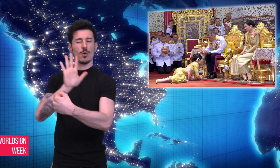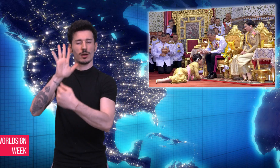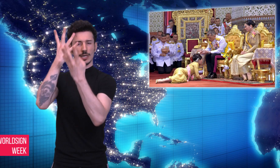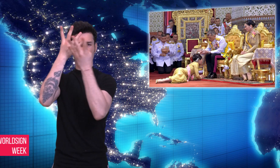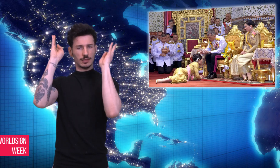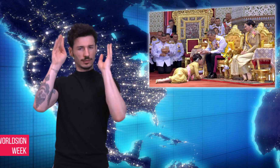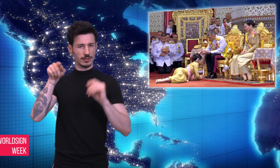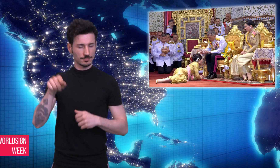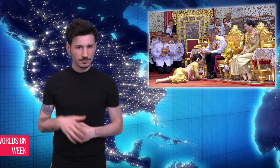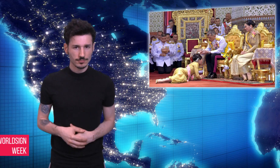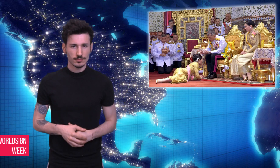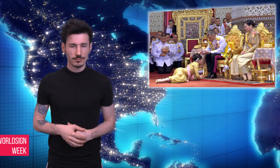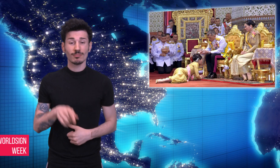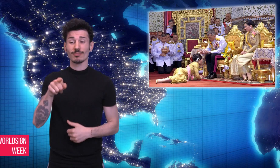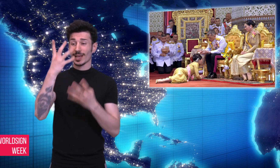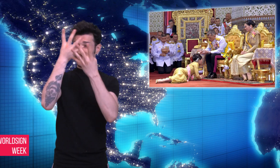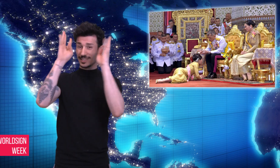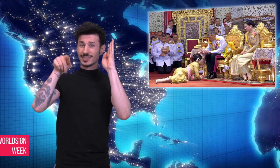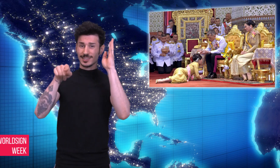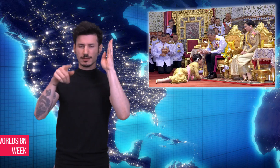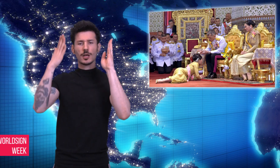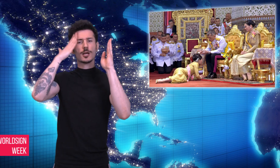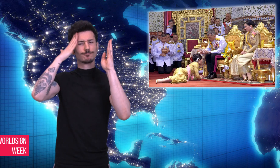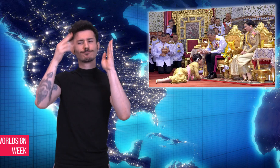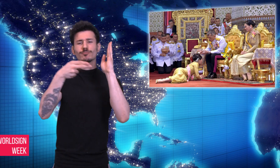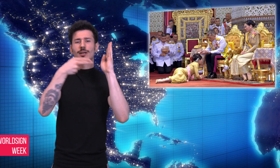regal powers over the weekend.